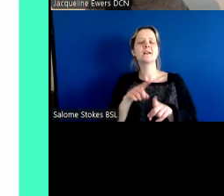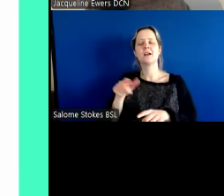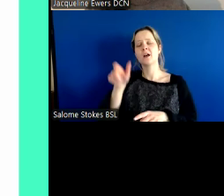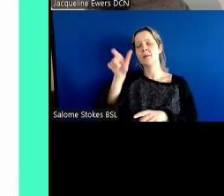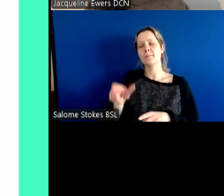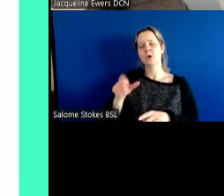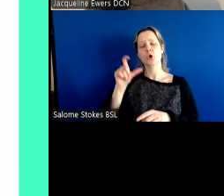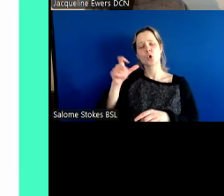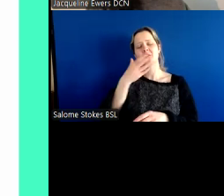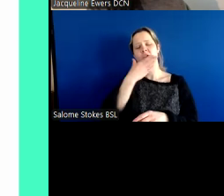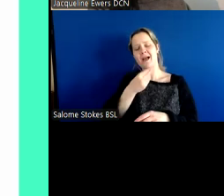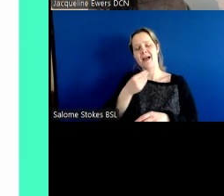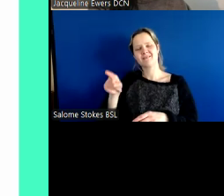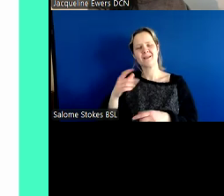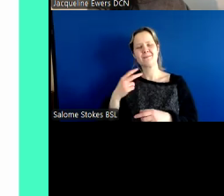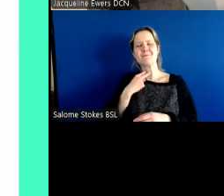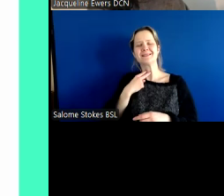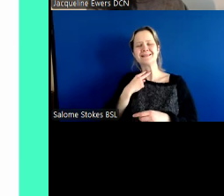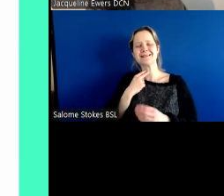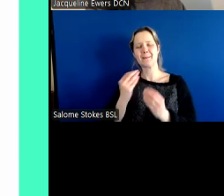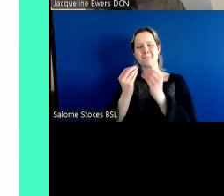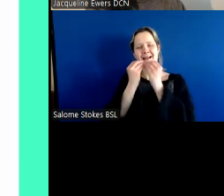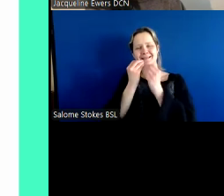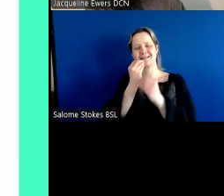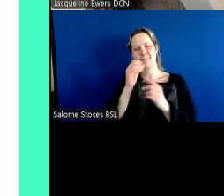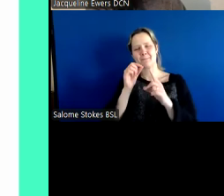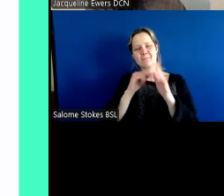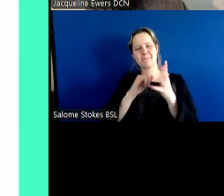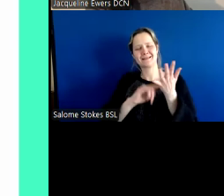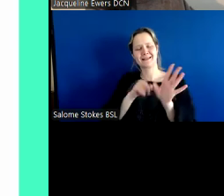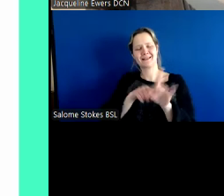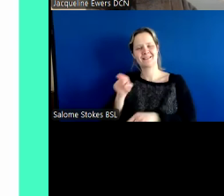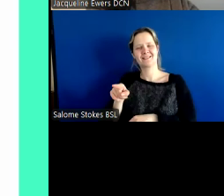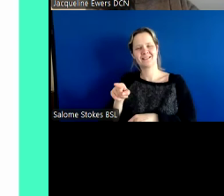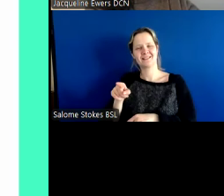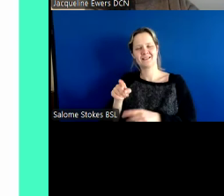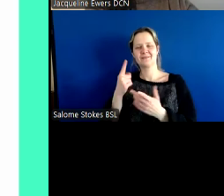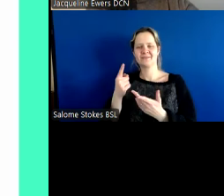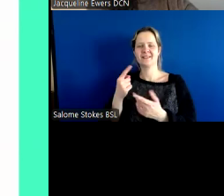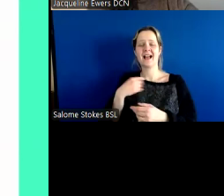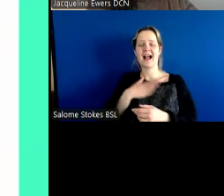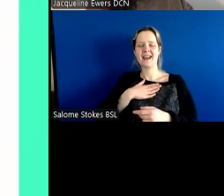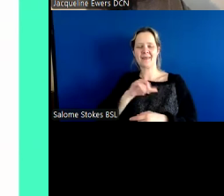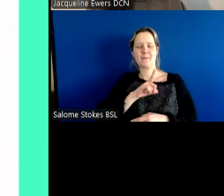I really like that because there's not many emails that I see that include pasties.